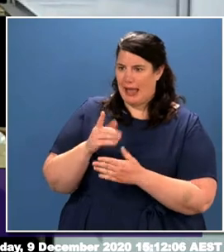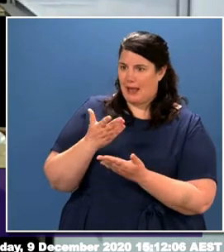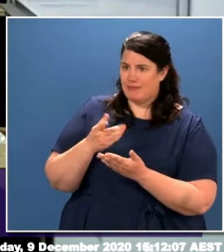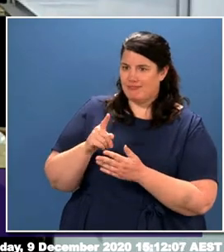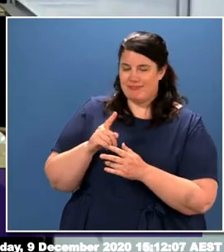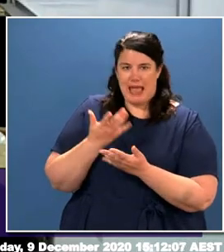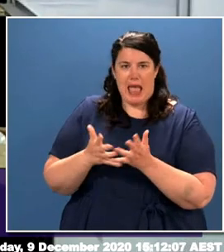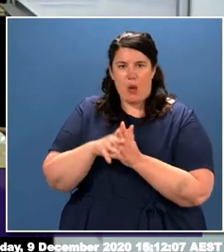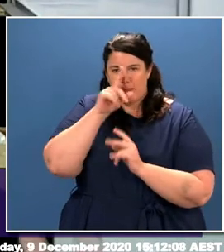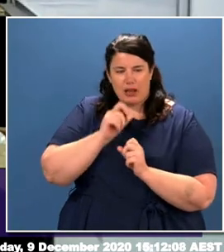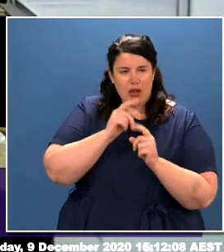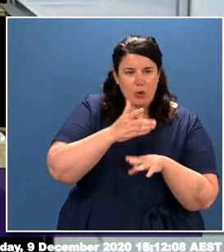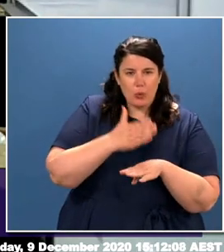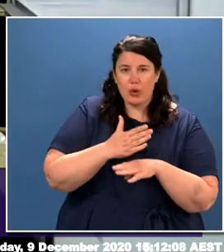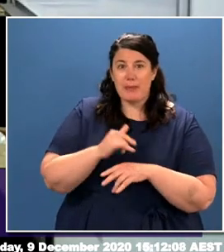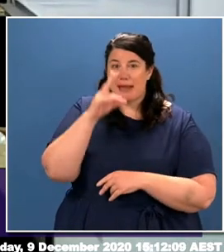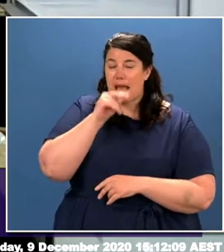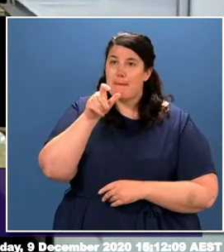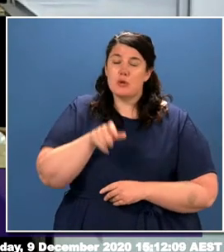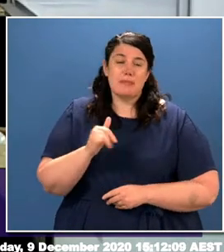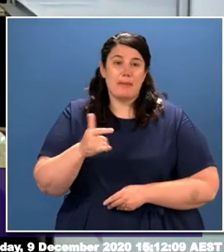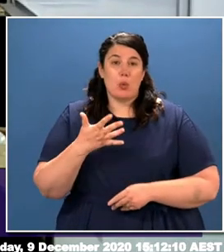So, you know, for a young person that might be thinking about signing like a